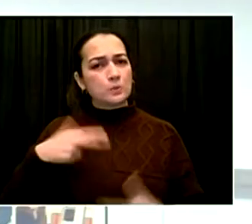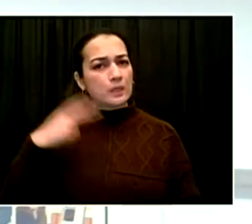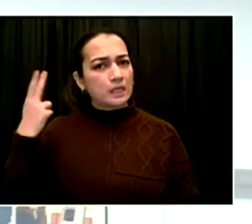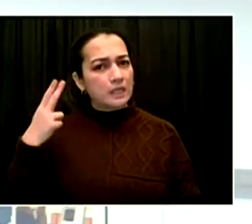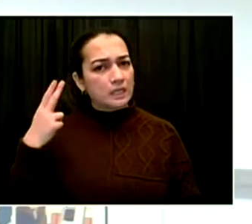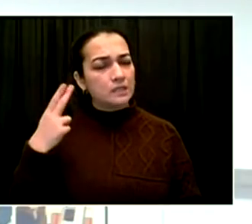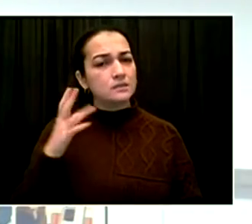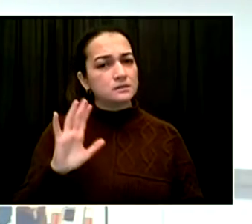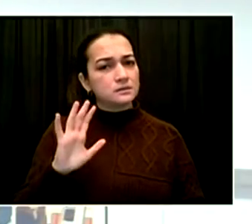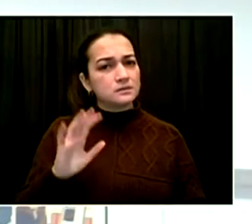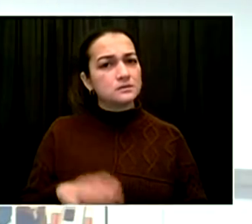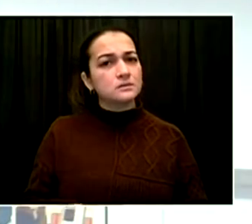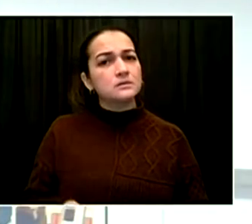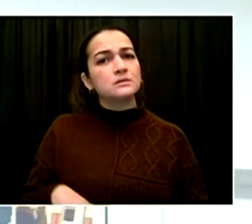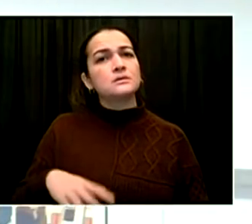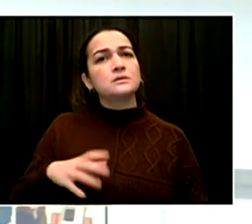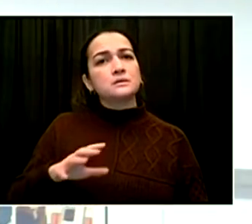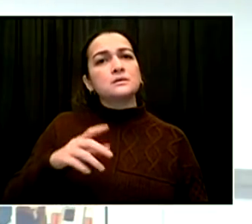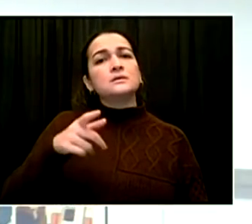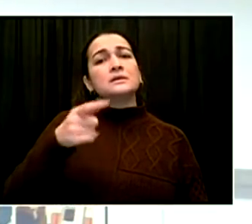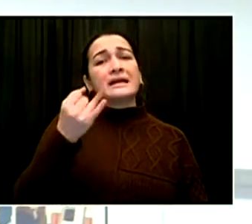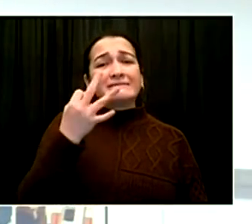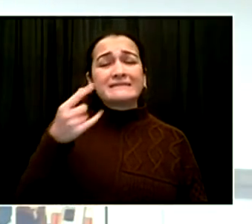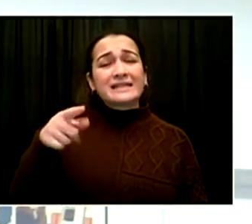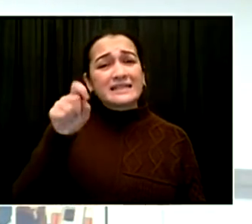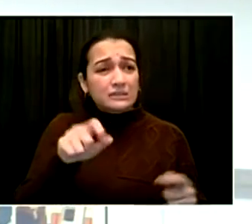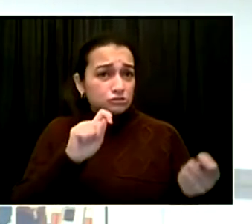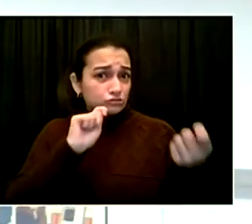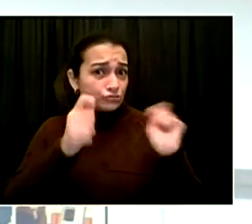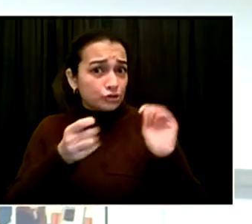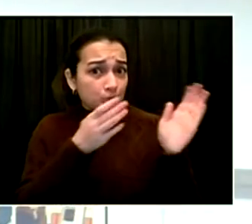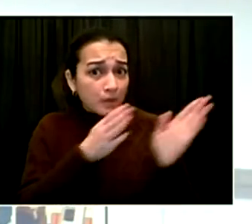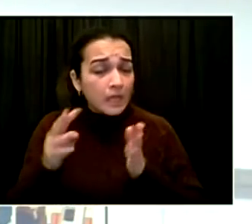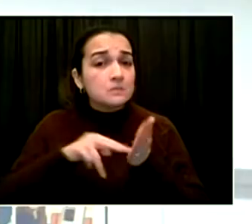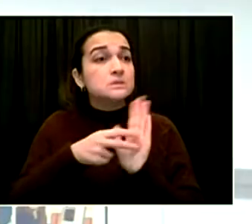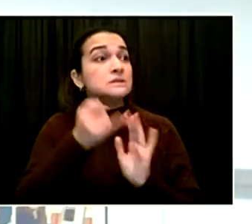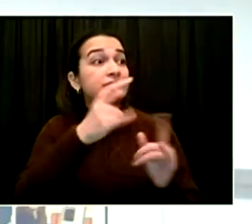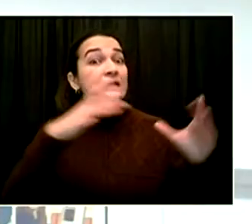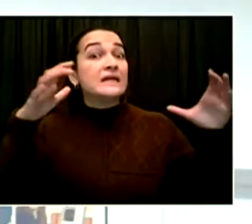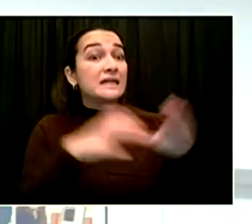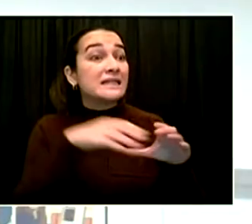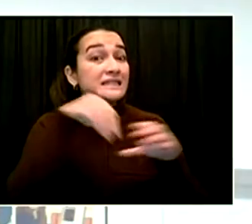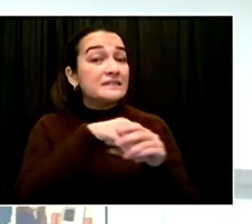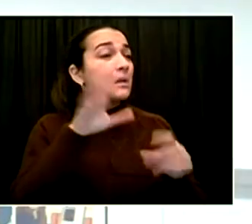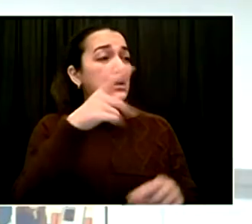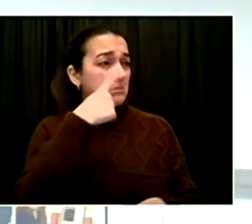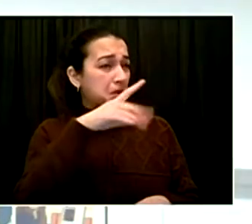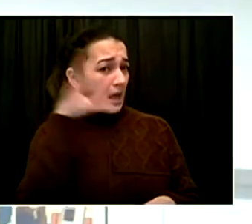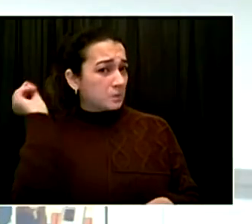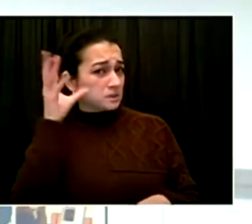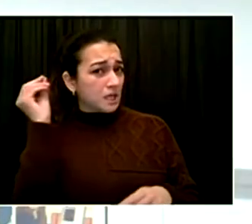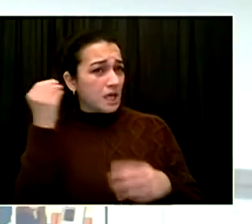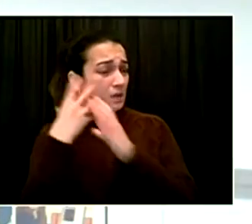INDIVIDUAL DECISIONS. THERE ALSO NUMBER OF THINGS WE CAN DO TO HELP MITIGATE RISKS WHETHER IT IS MOVING GATHERINGS OUTDOORS ARE HAVING THEM VIRTUAL